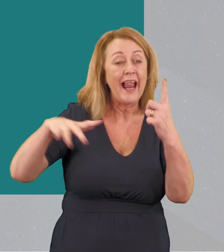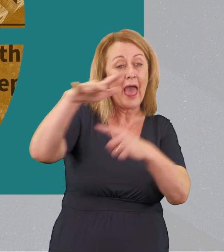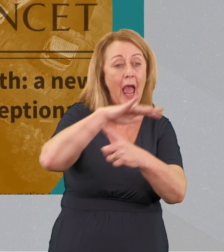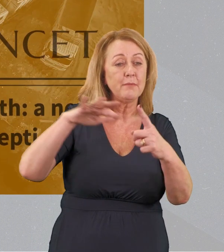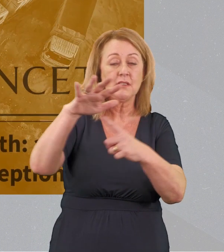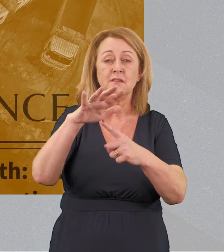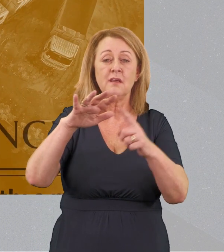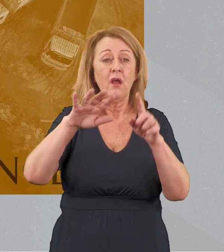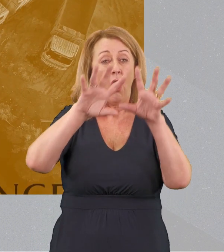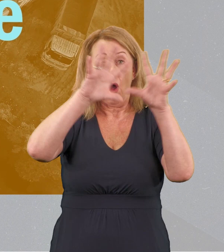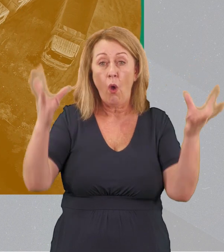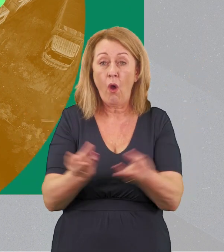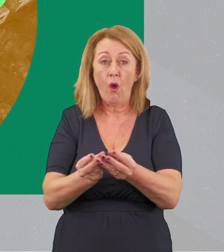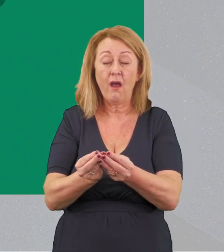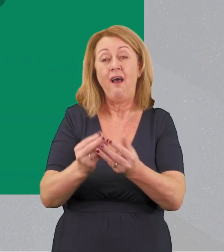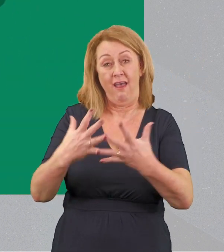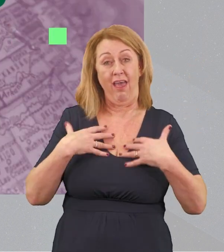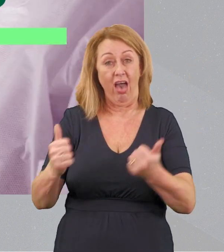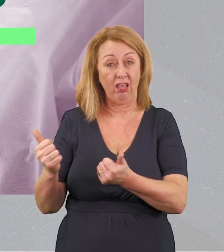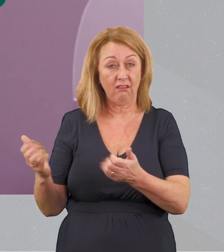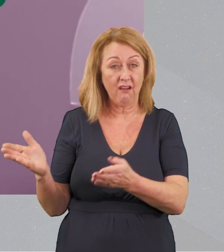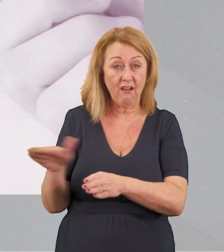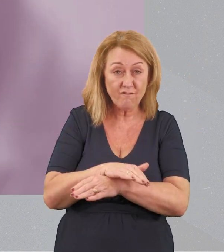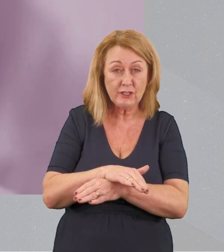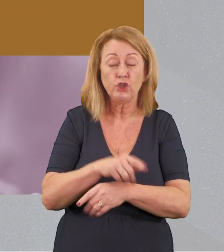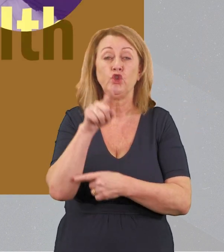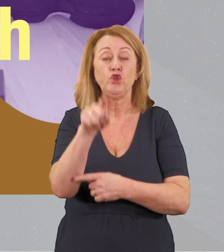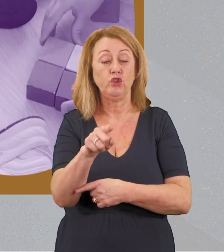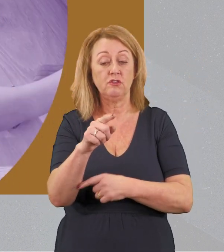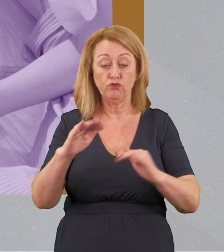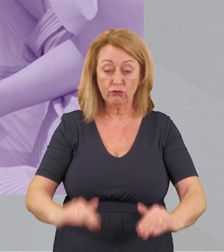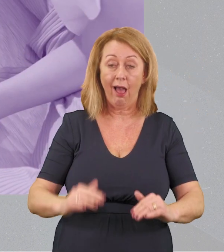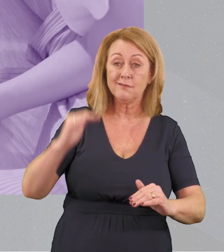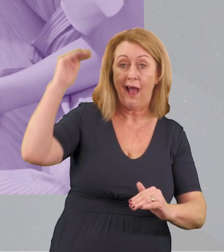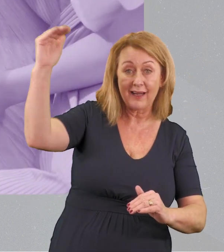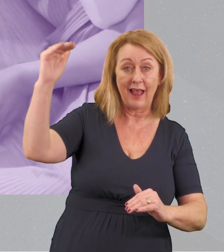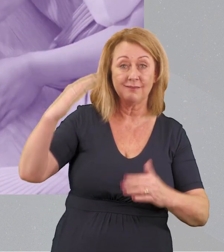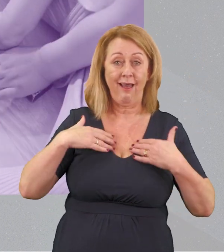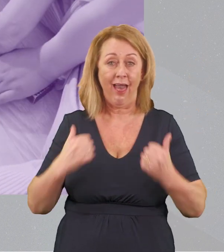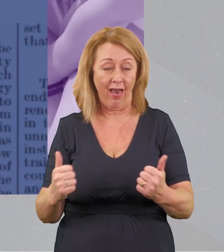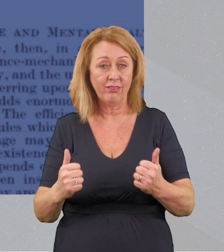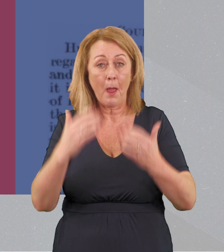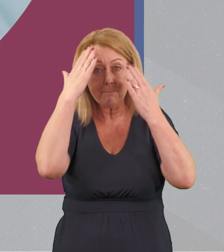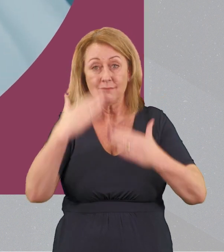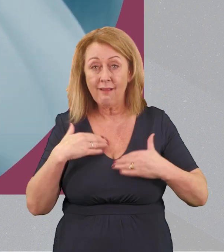Climate and Health, Universal Health Coverage, Child and Adolescent Health, Mental Health and Research for Health.